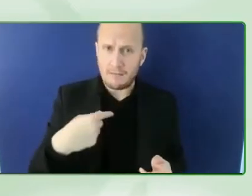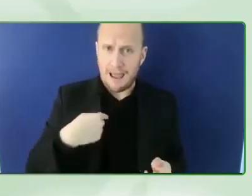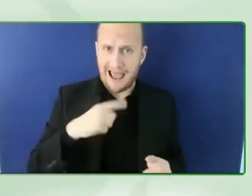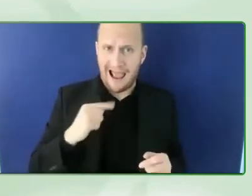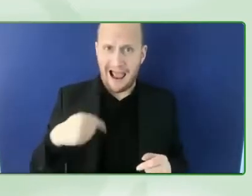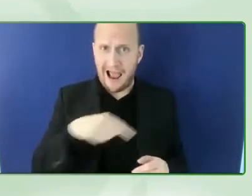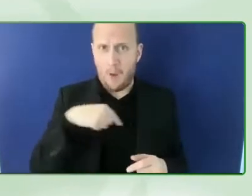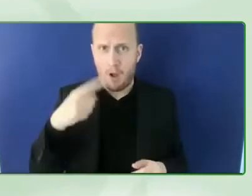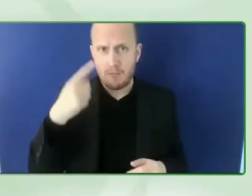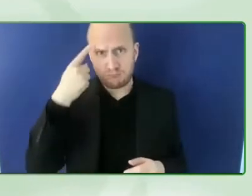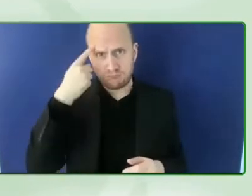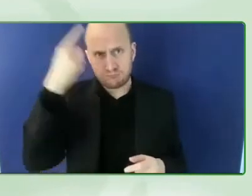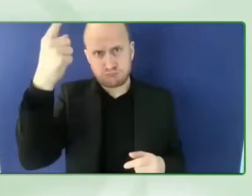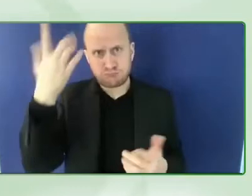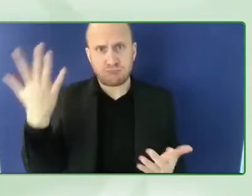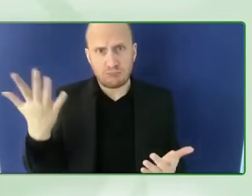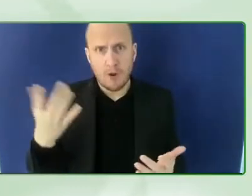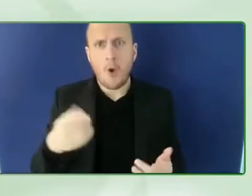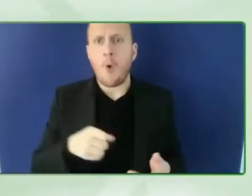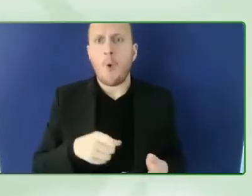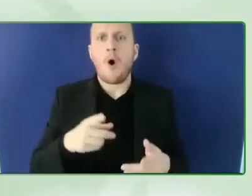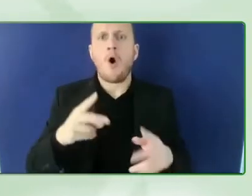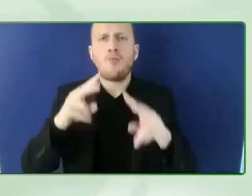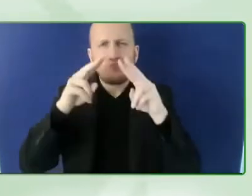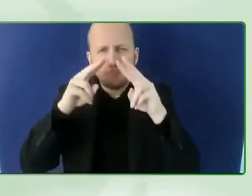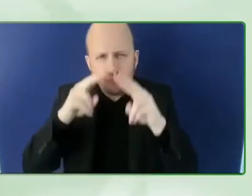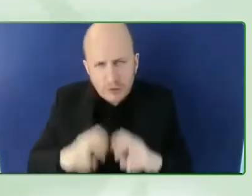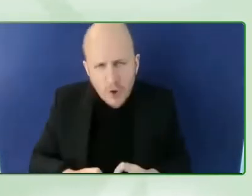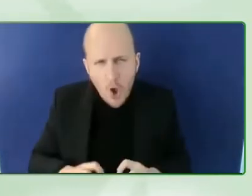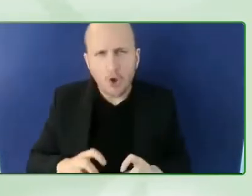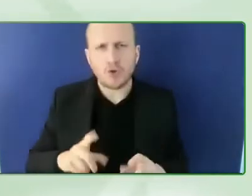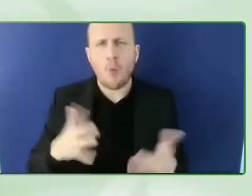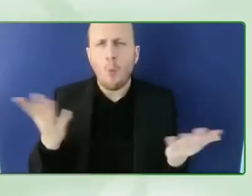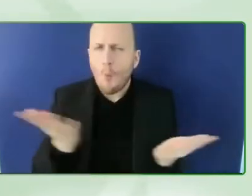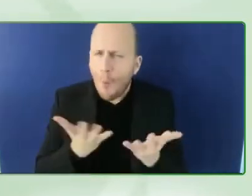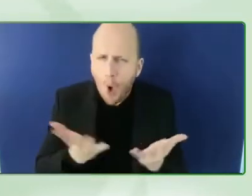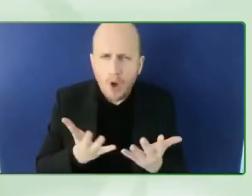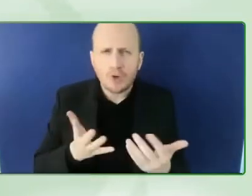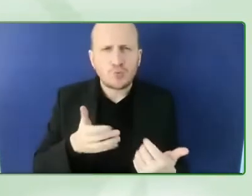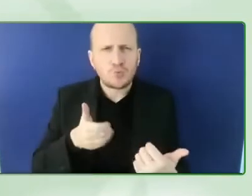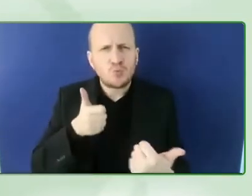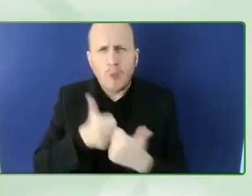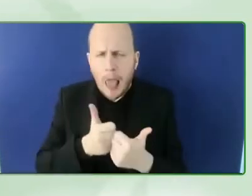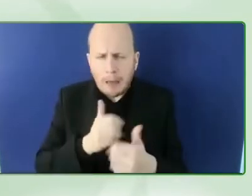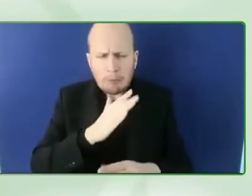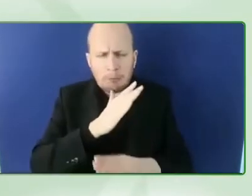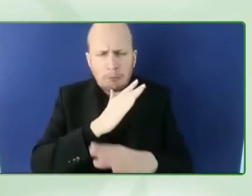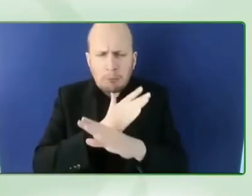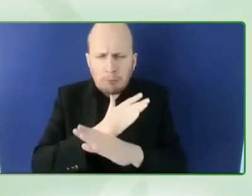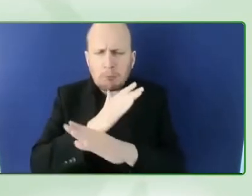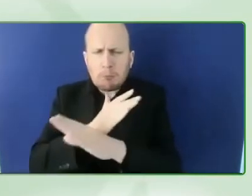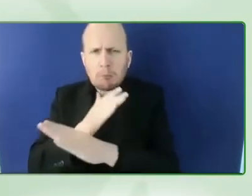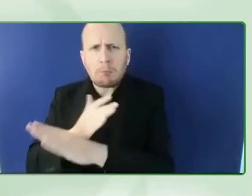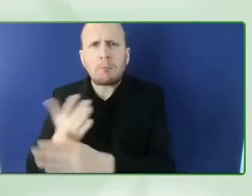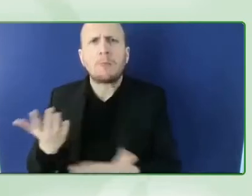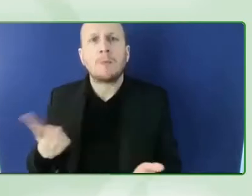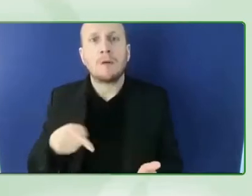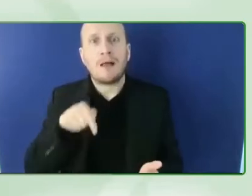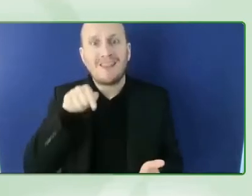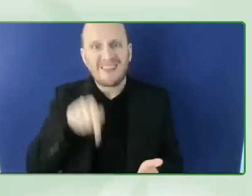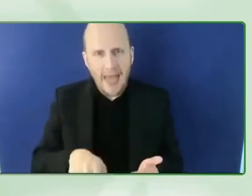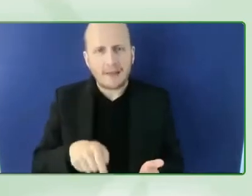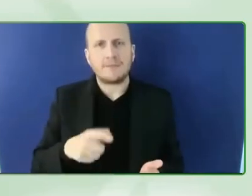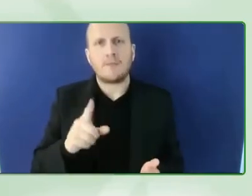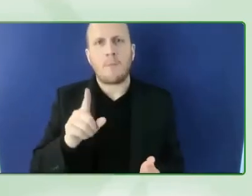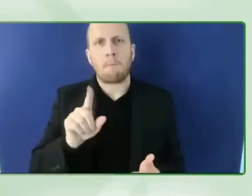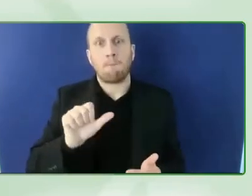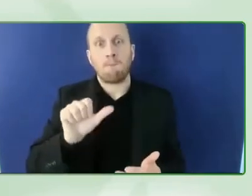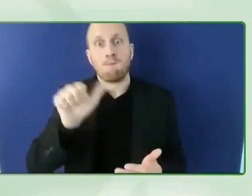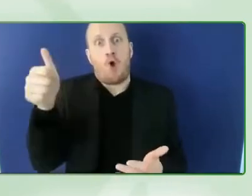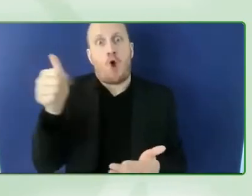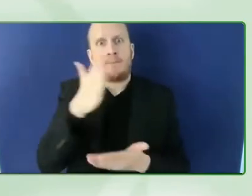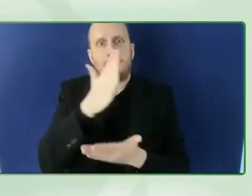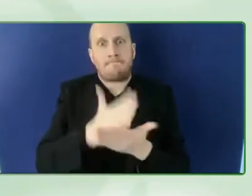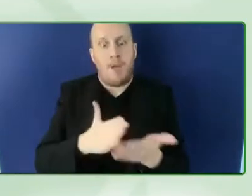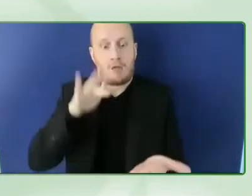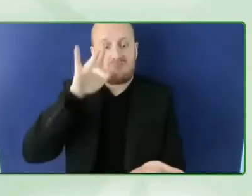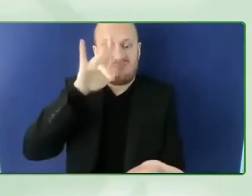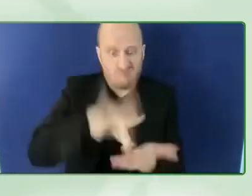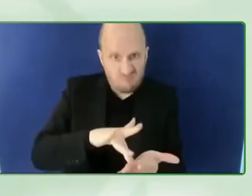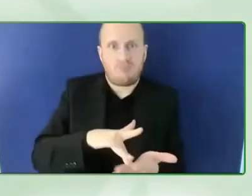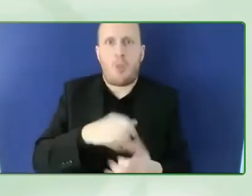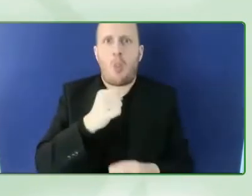publication of the challenges is only the core work around it we will do many many cooperations